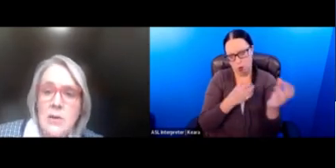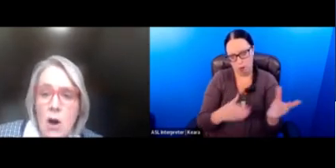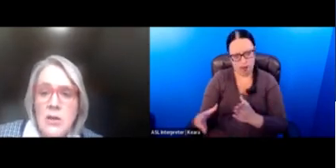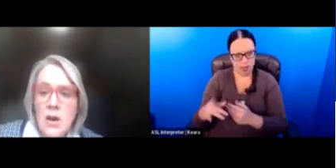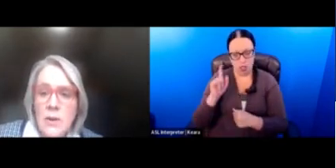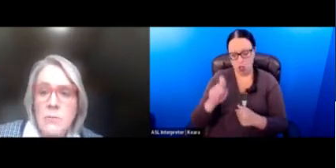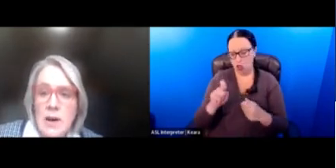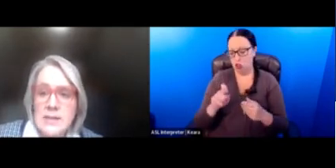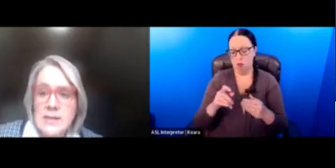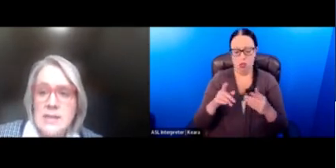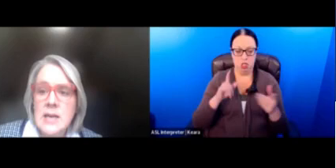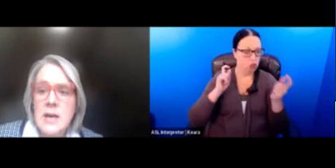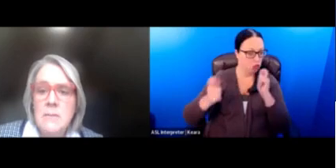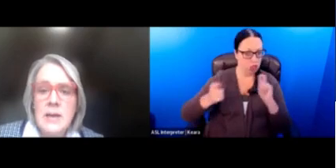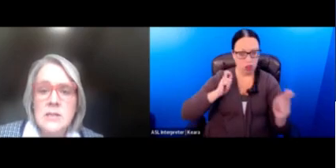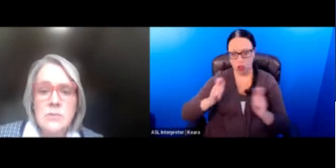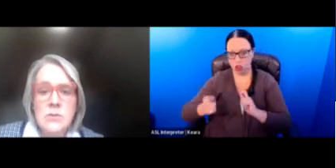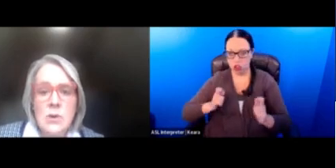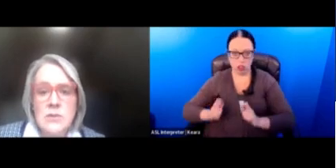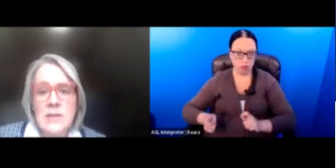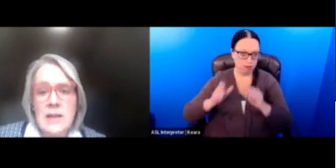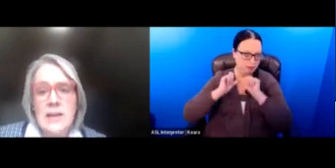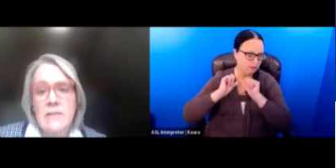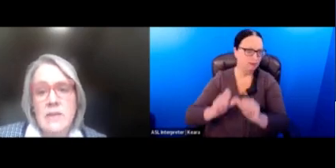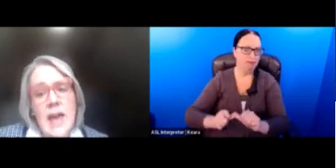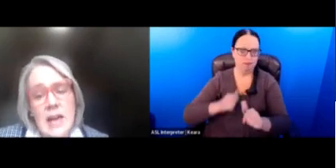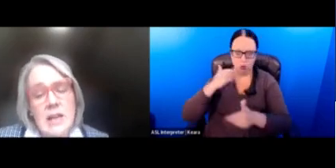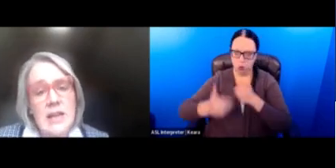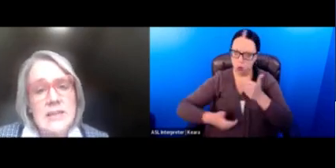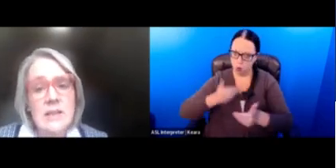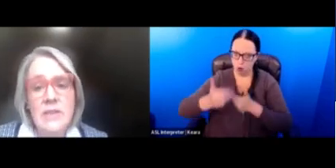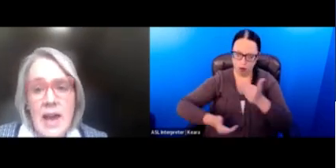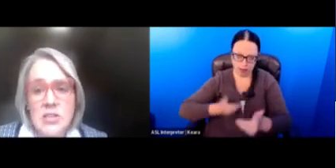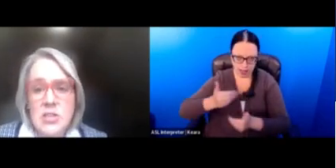be dynamic and ongoing processes meant to result in addition, if